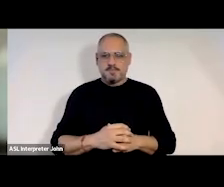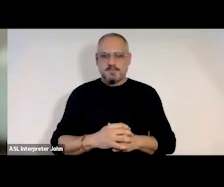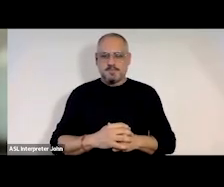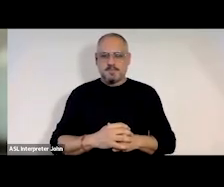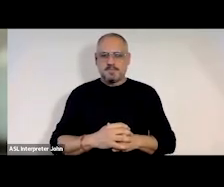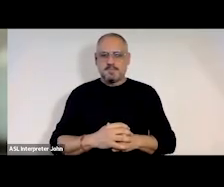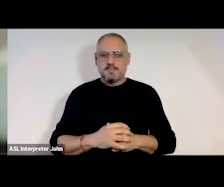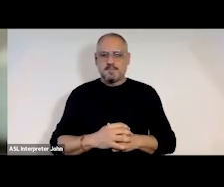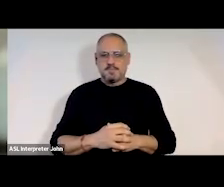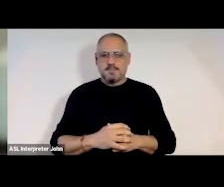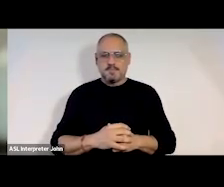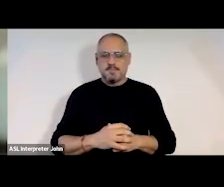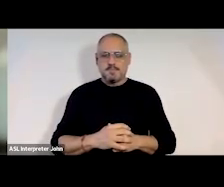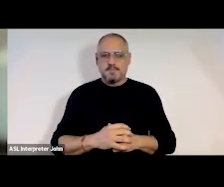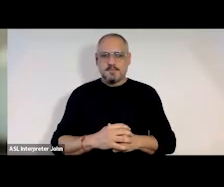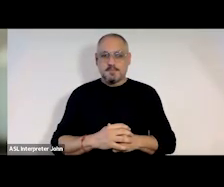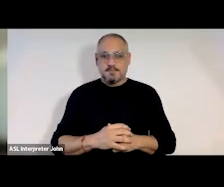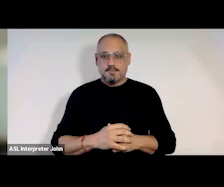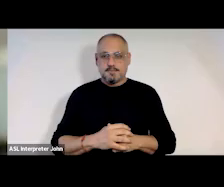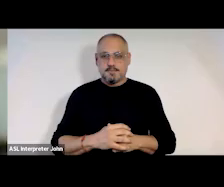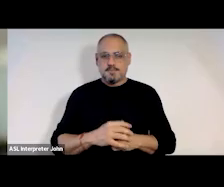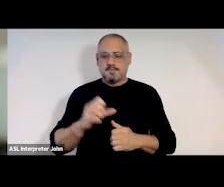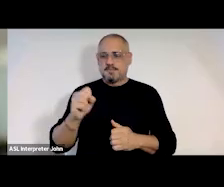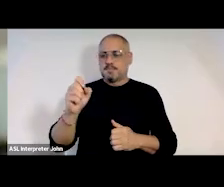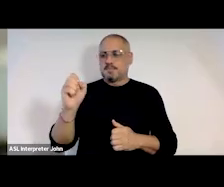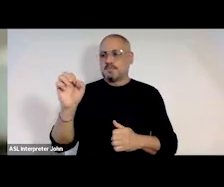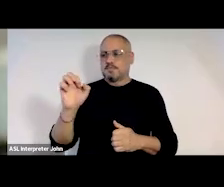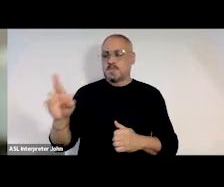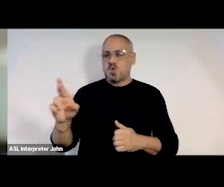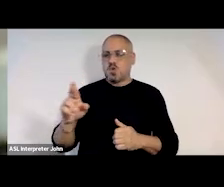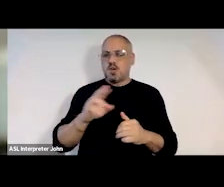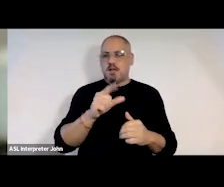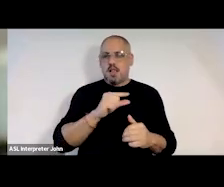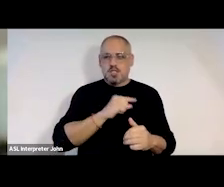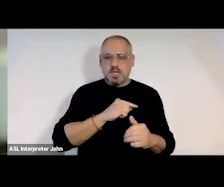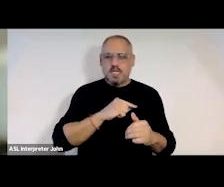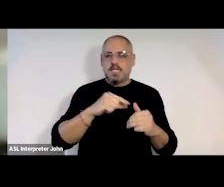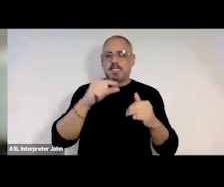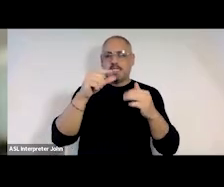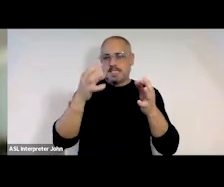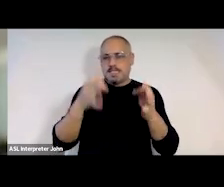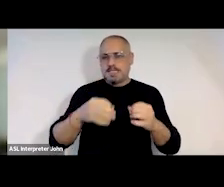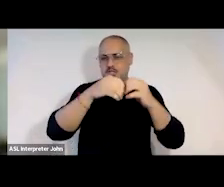And the SOAR eligibility decision tree is also another resource that's available.